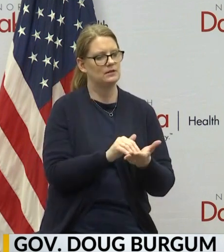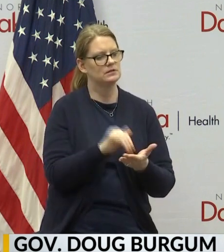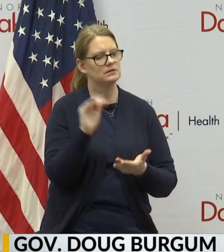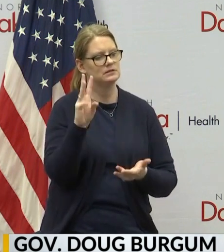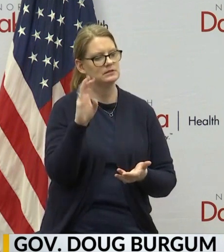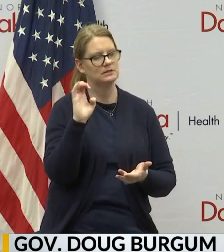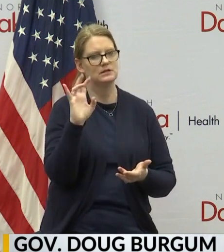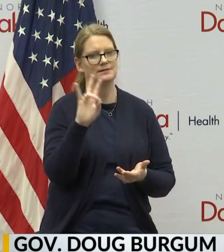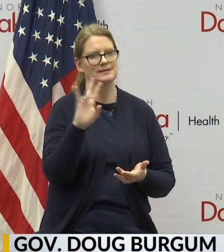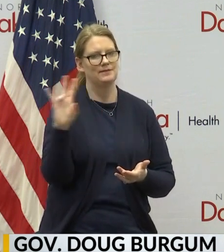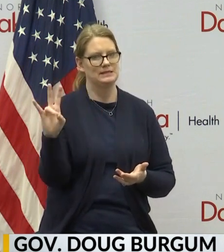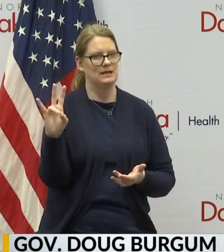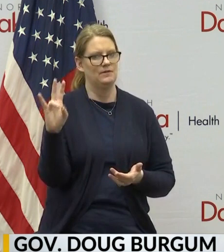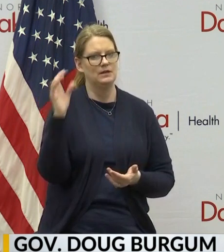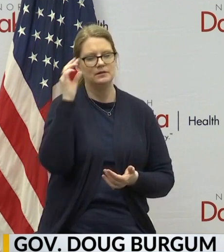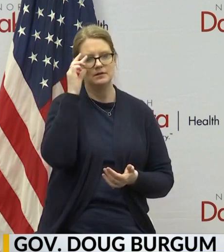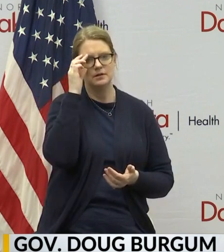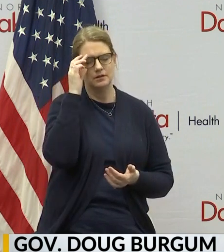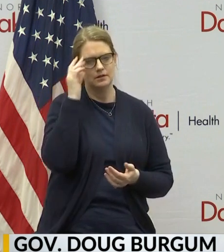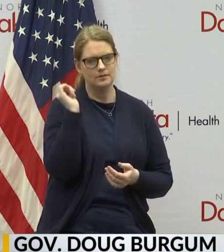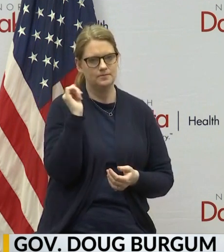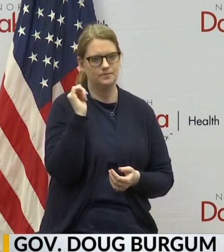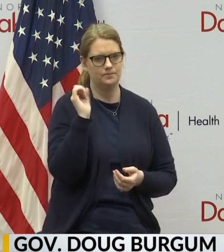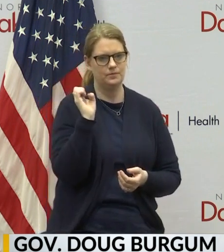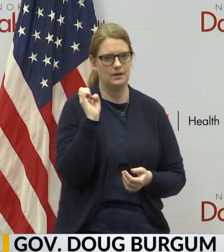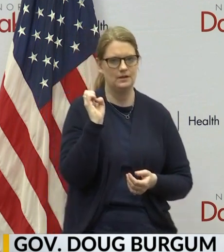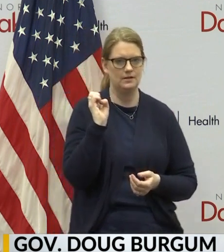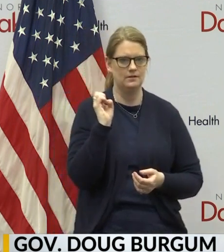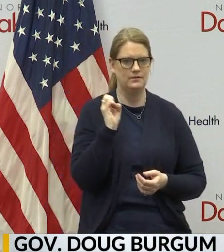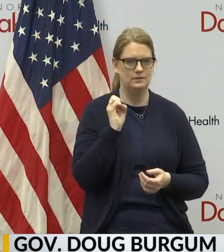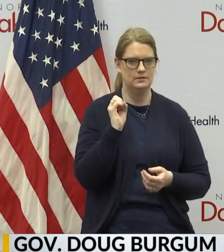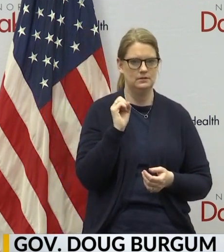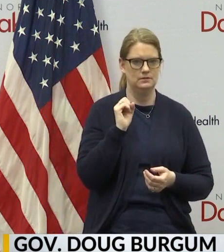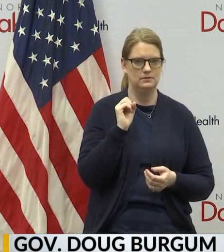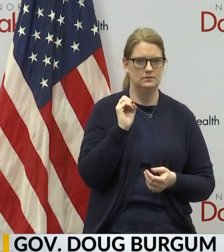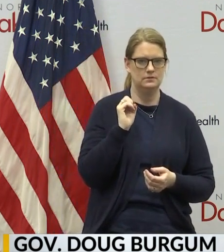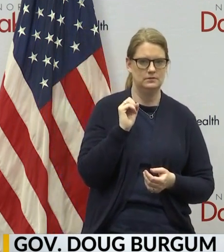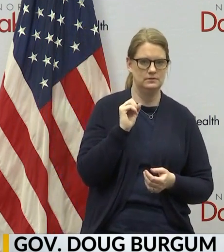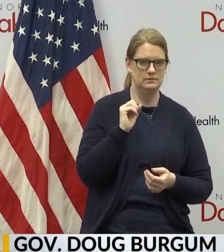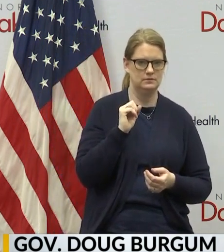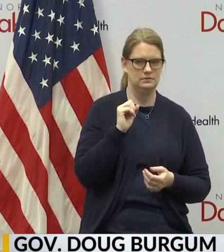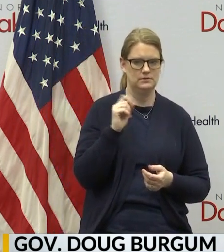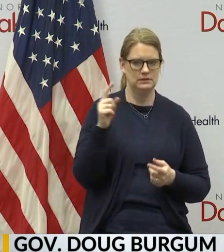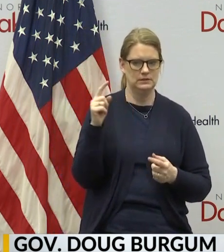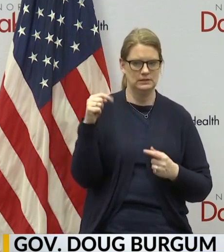SLOWED DOWN HAIR ON A FRIDAY BUT IT WAS 1,178 CLAIMS THROUGH 3